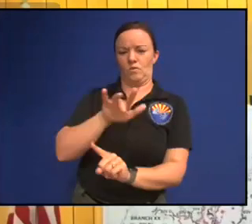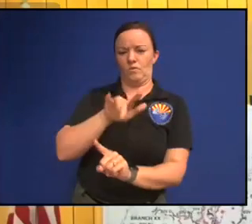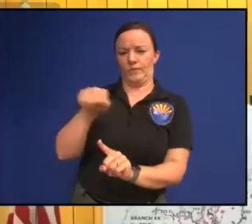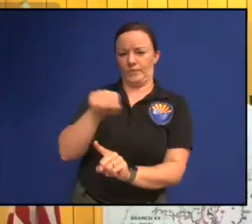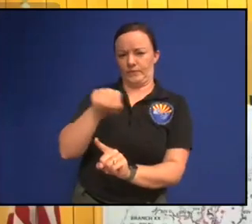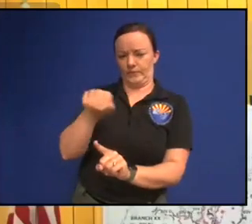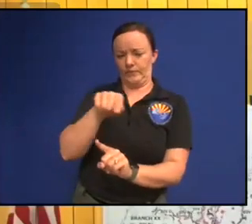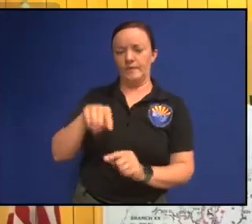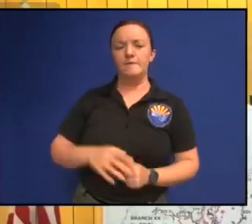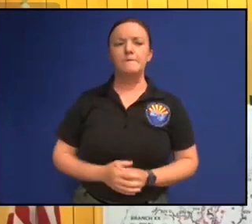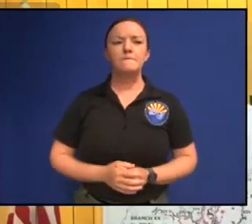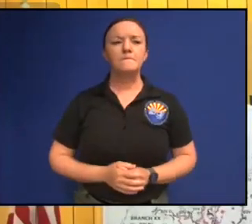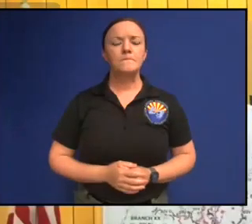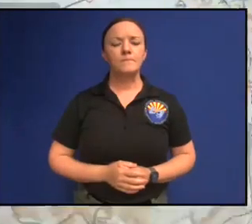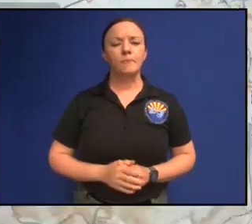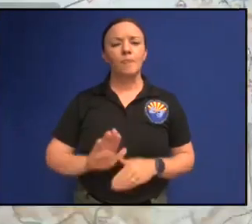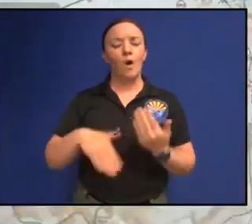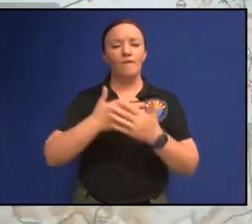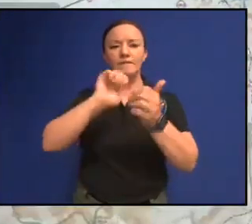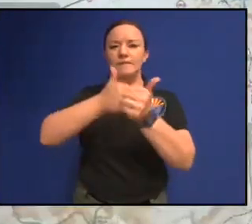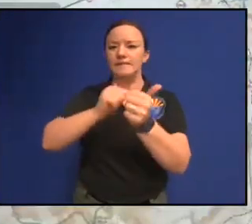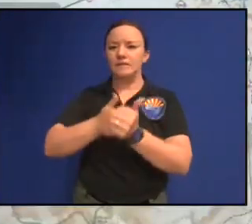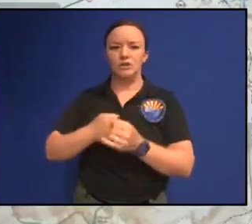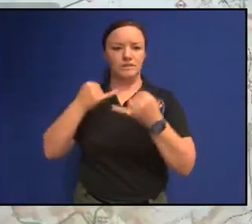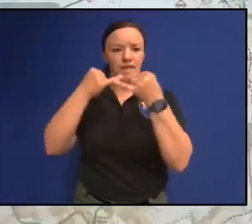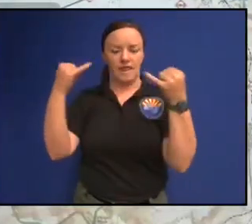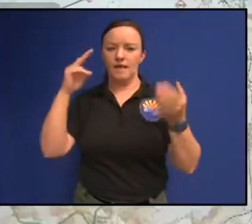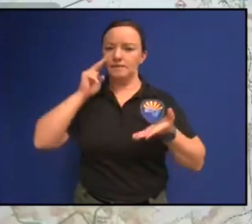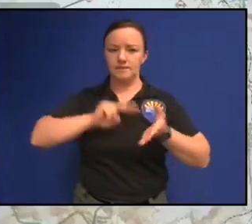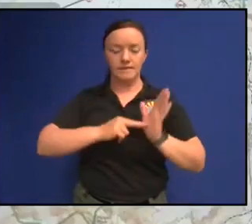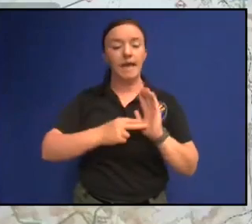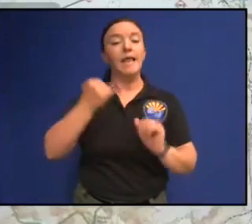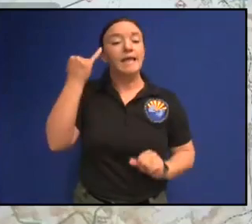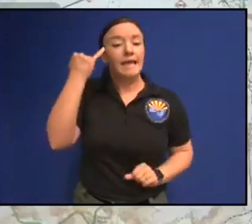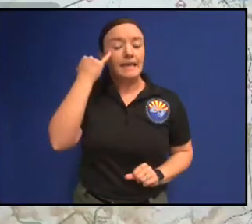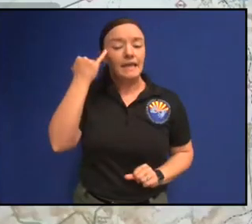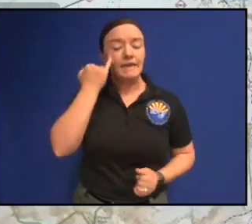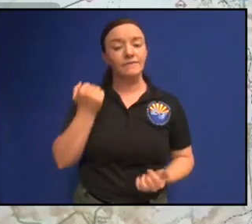IN CASE THE FIRE WAS TO WAKE UP, THIS WOULD BE A SAFE